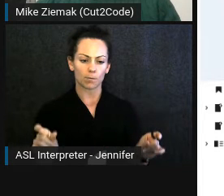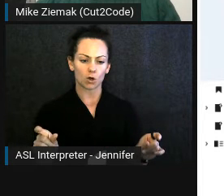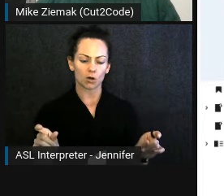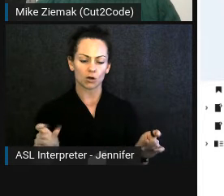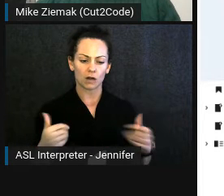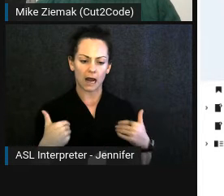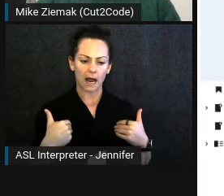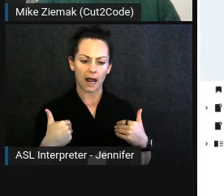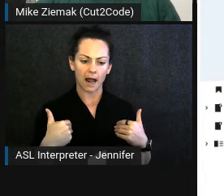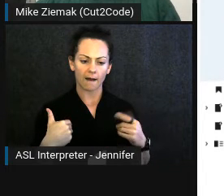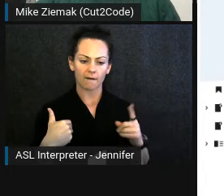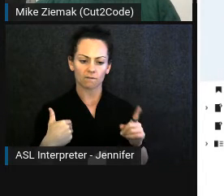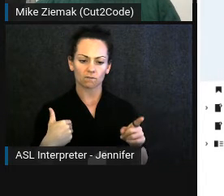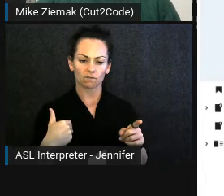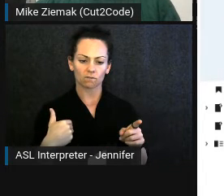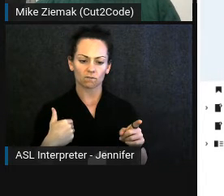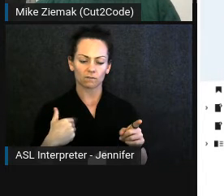It's good to check what it looks like on the front end.